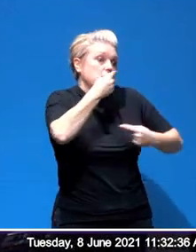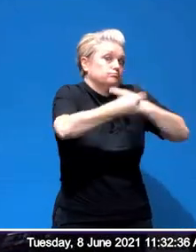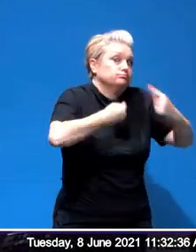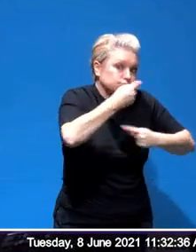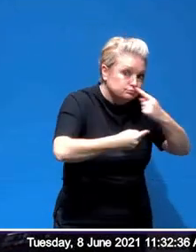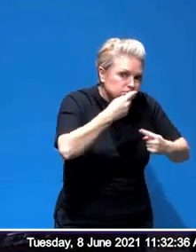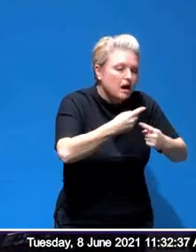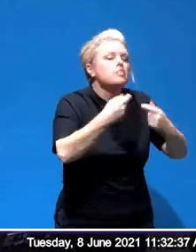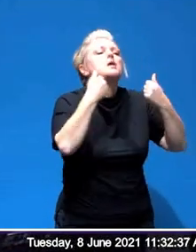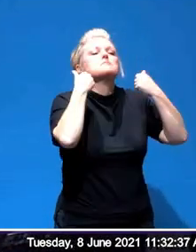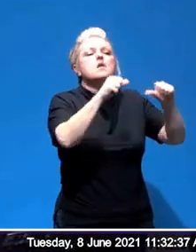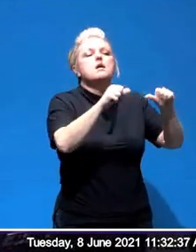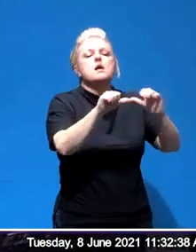for the clothing and the shoes.